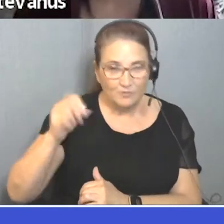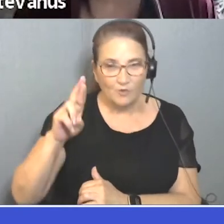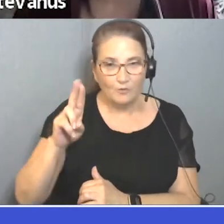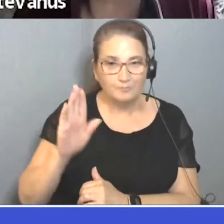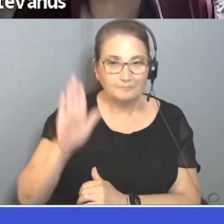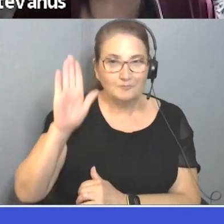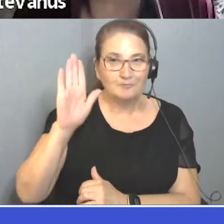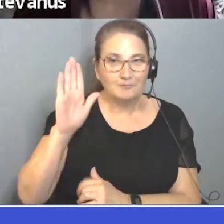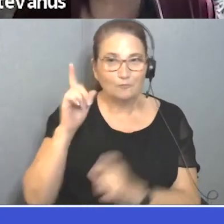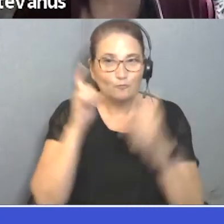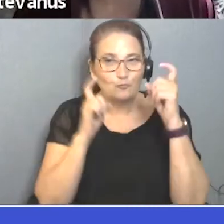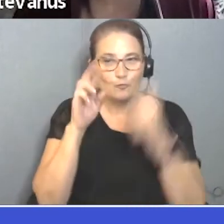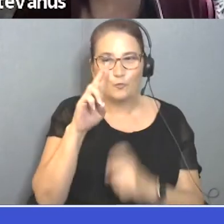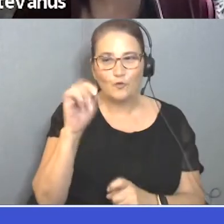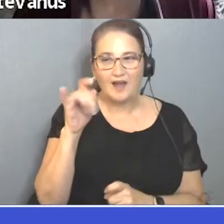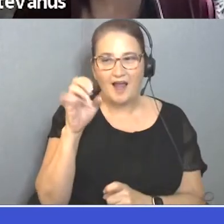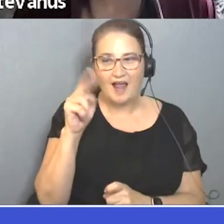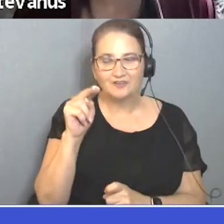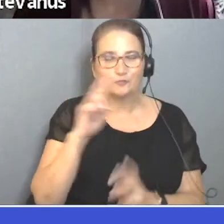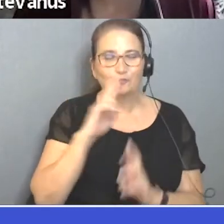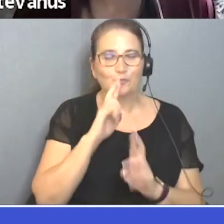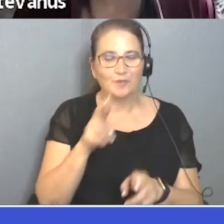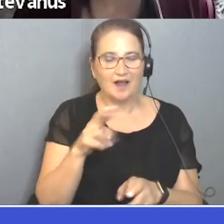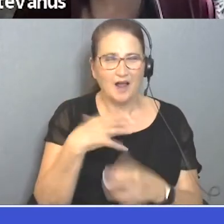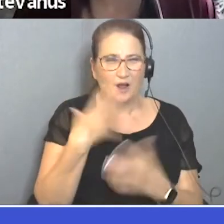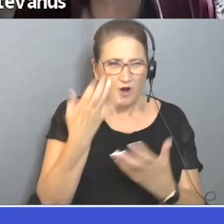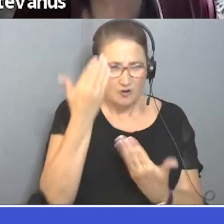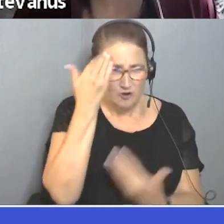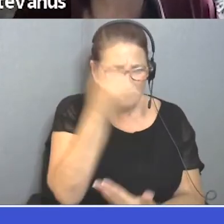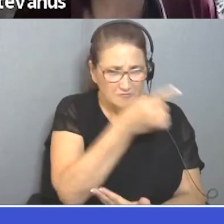reactions. I'll want to know if we have a